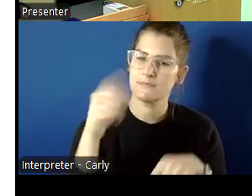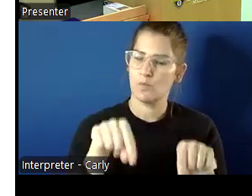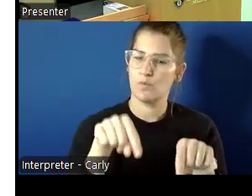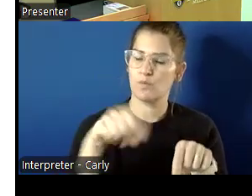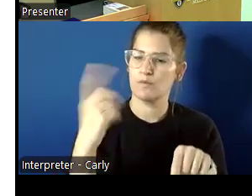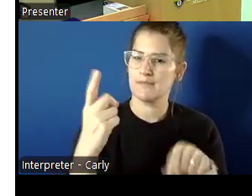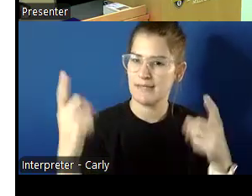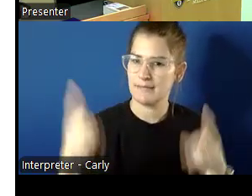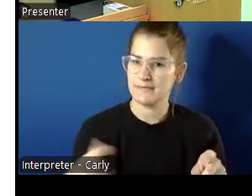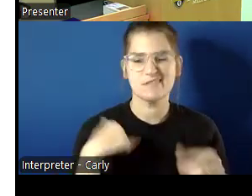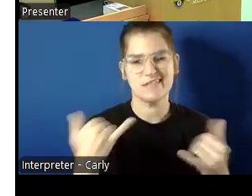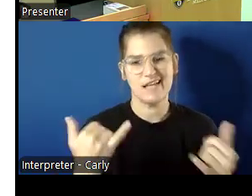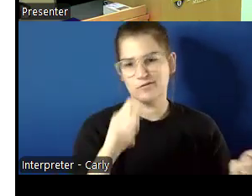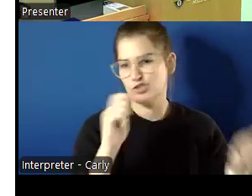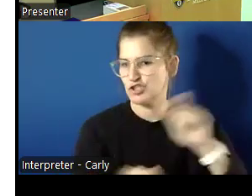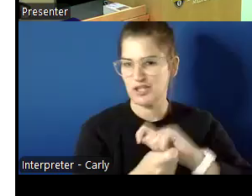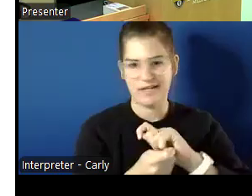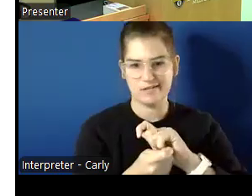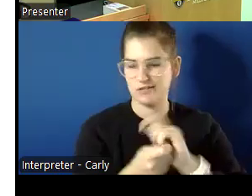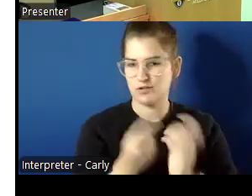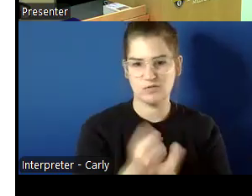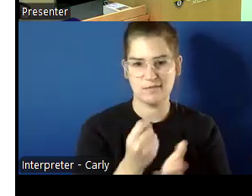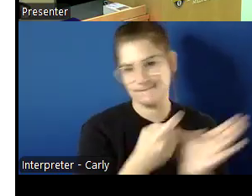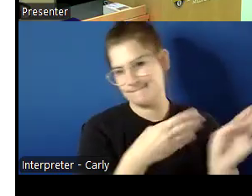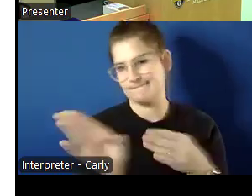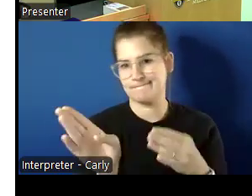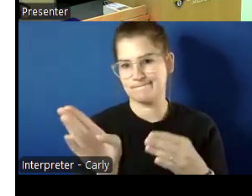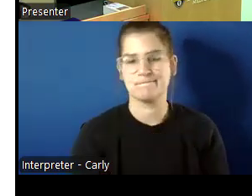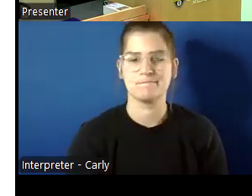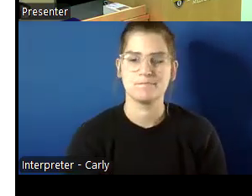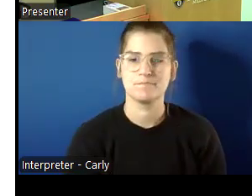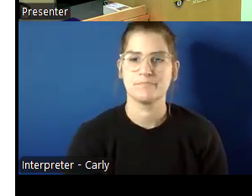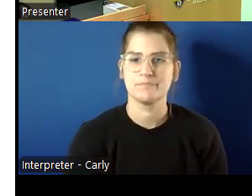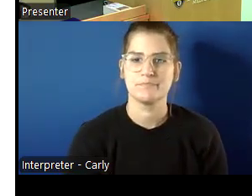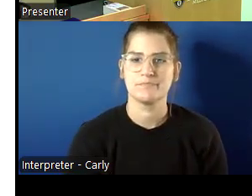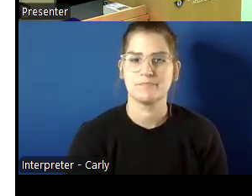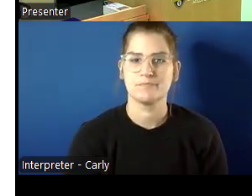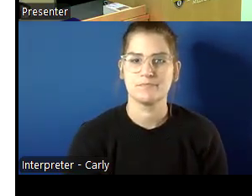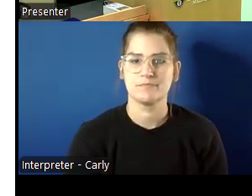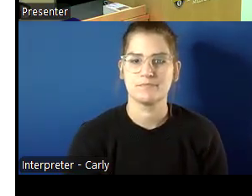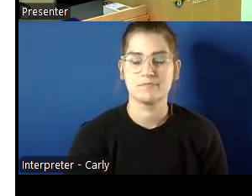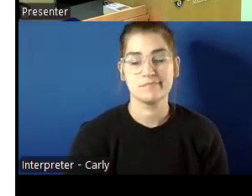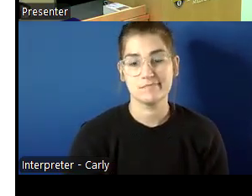I I talked to a was introduced to a middle-aged, well, little older than middle-aged, my age,